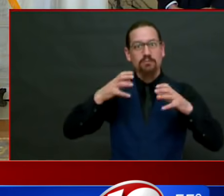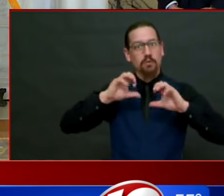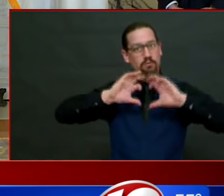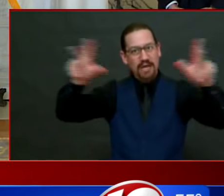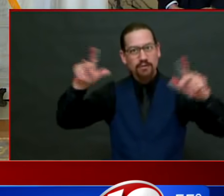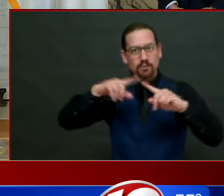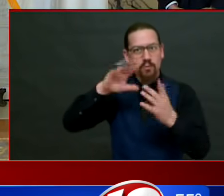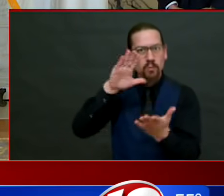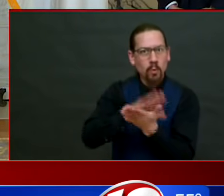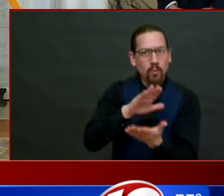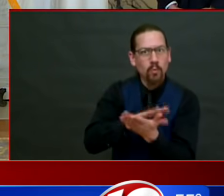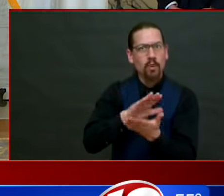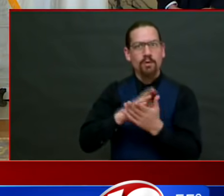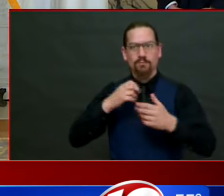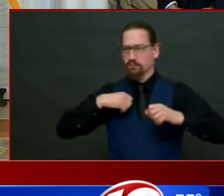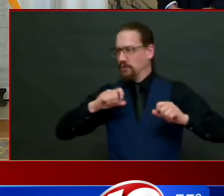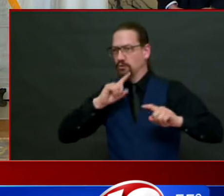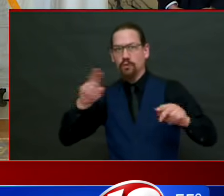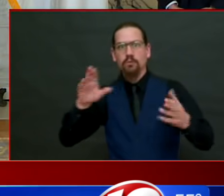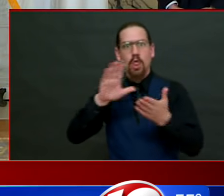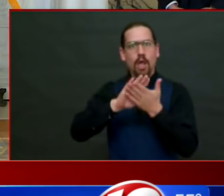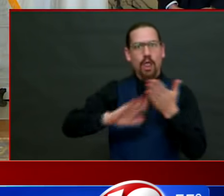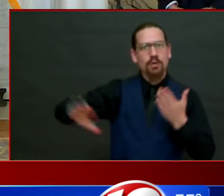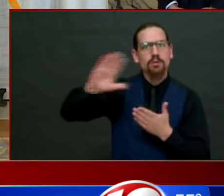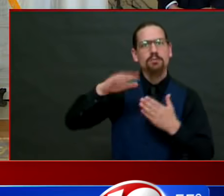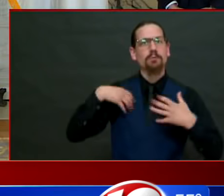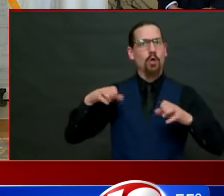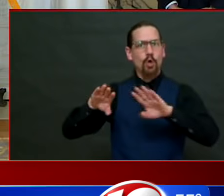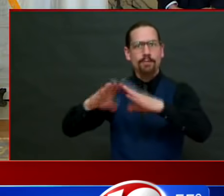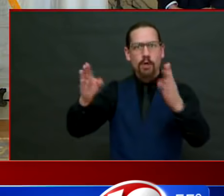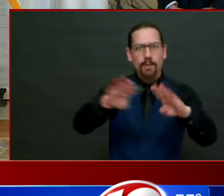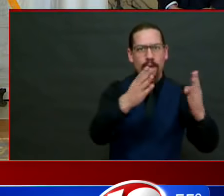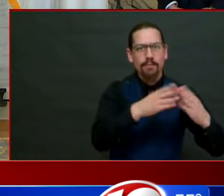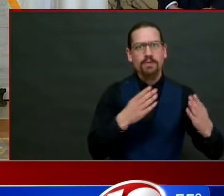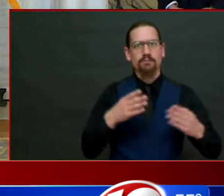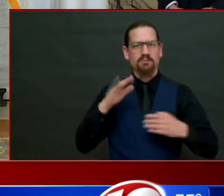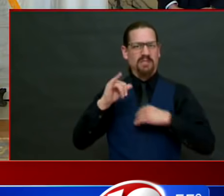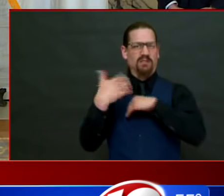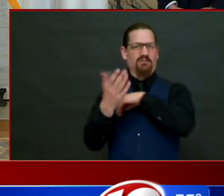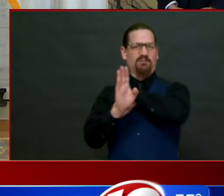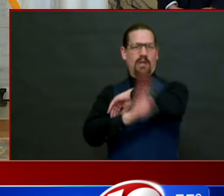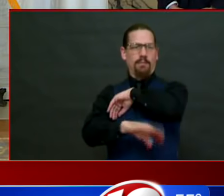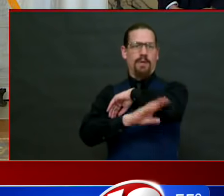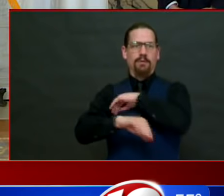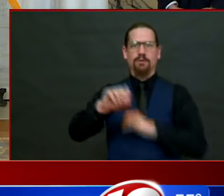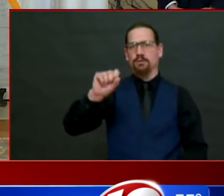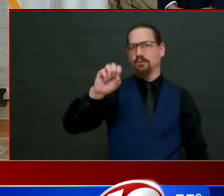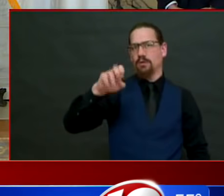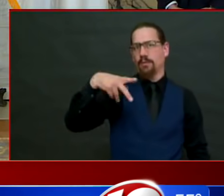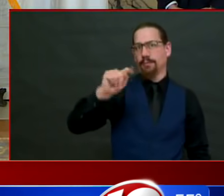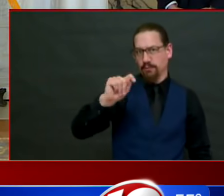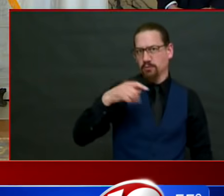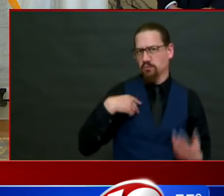WE ARE WORKING FOR THE BEST. WE HAVE GOT TO GO FROM 3000 TO